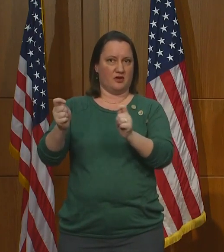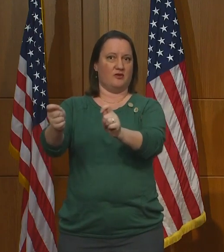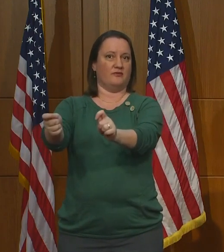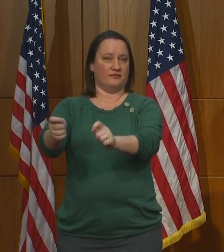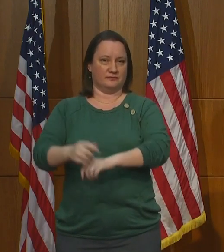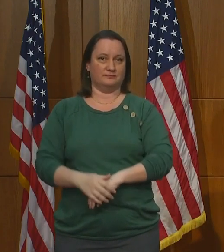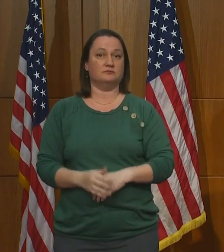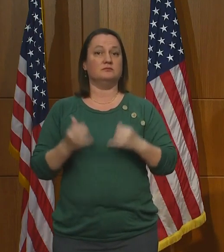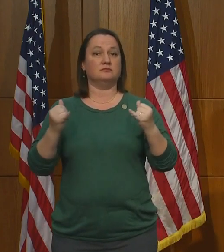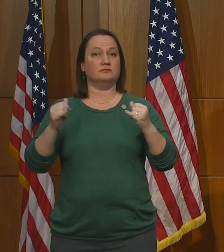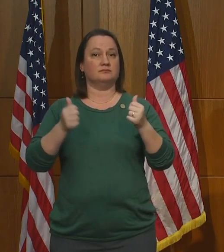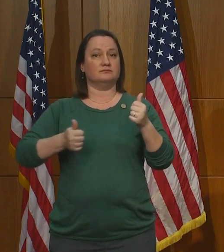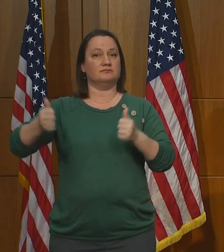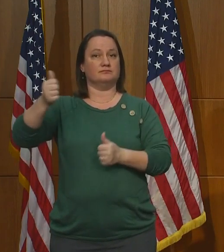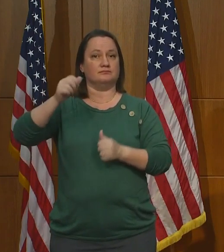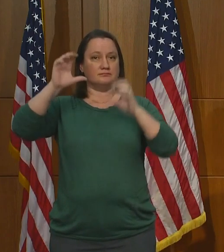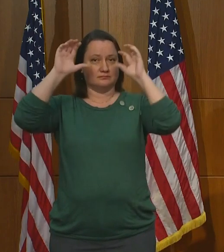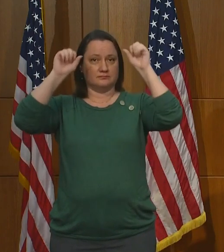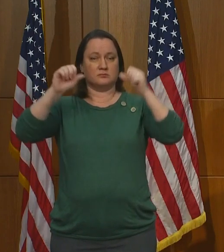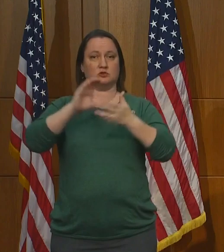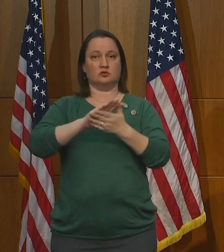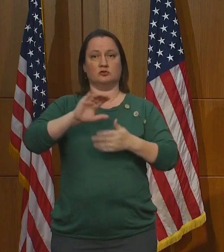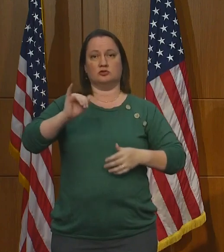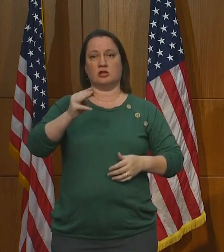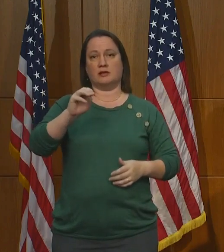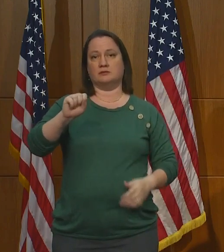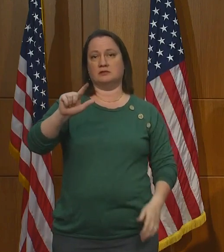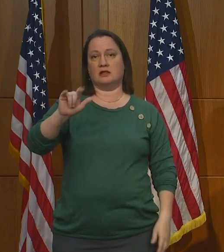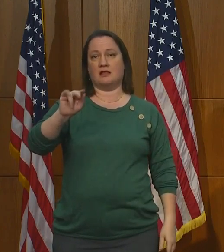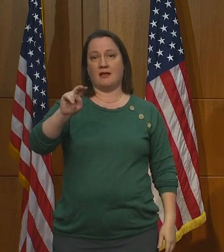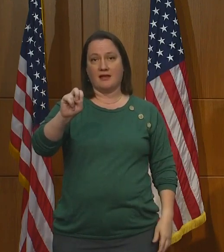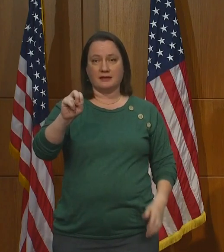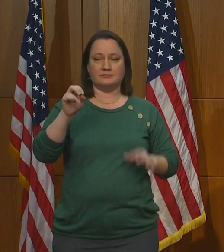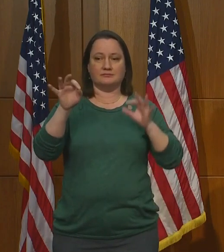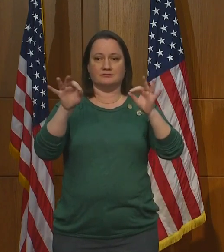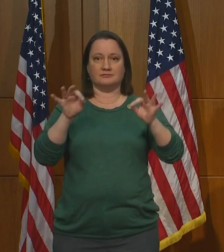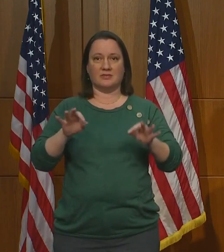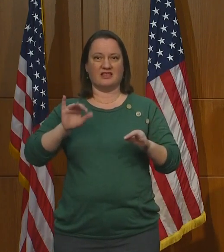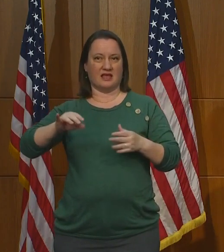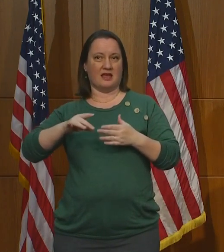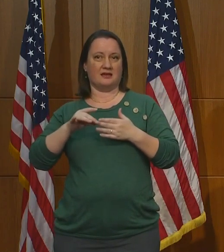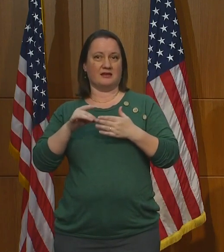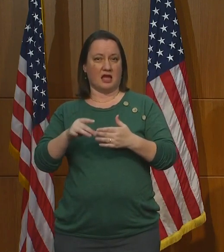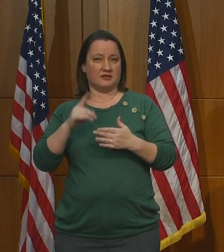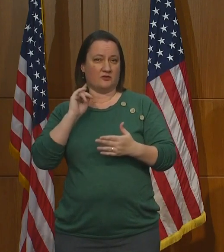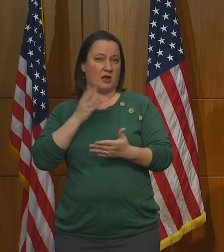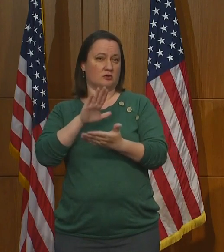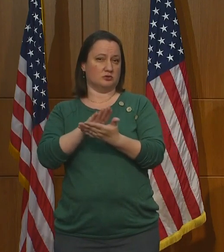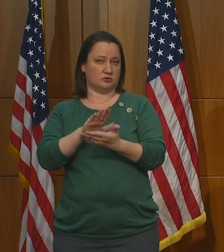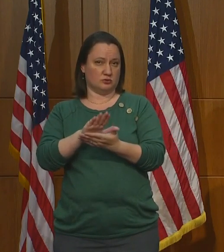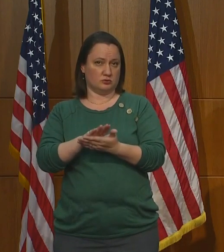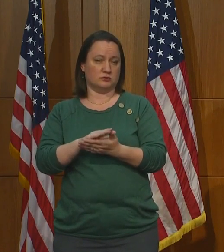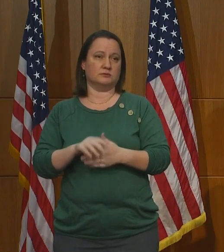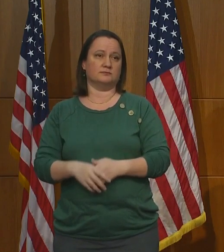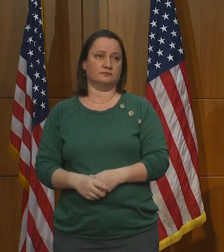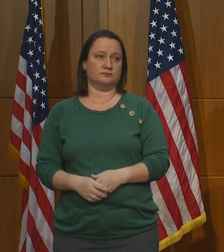CONDITIONS IF ALL. NOW I'LL ASK OUR SUPERINTENDENT OF SCHOOLS DR JAMES LANE TO SPEAK ABOUT